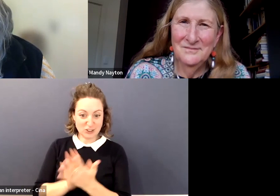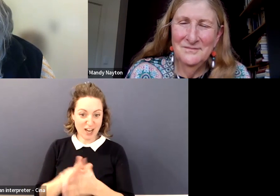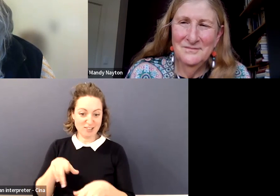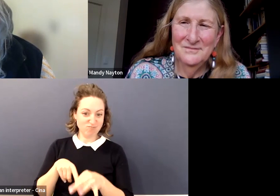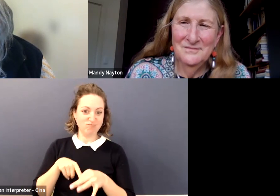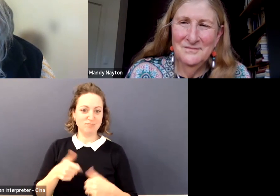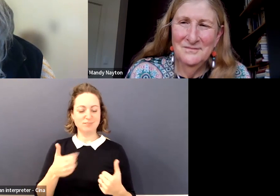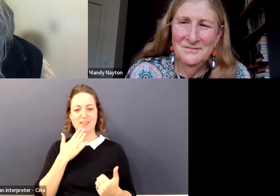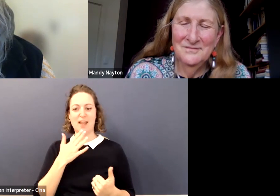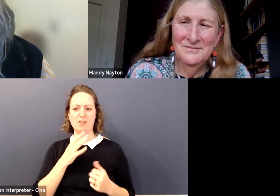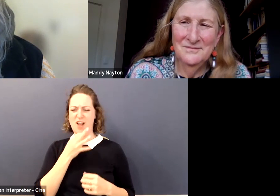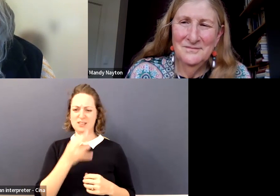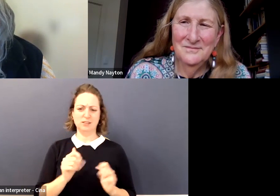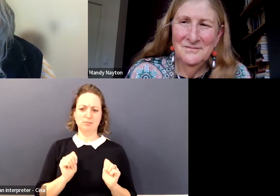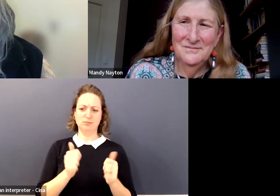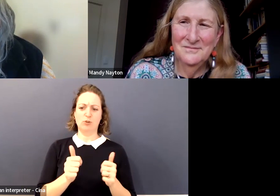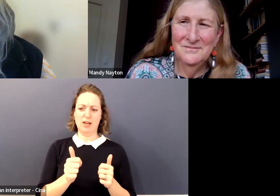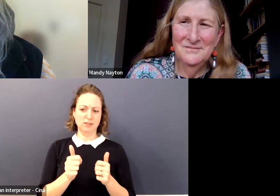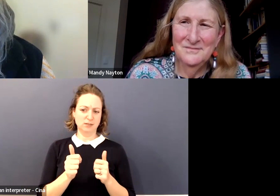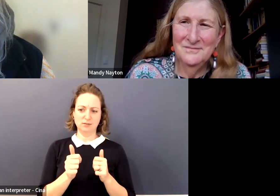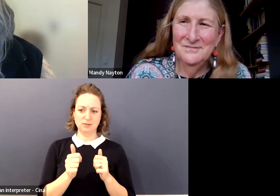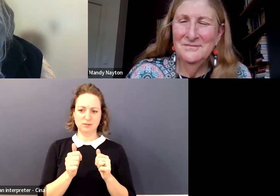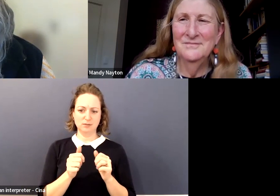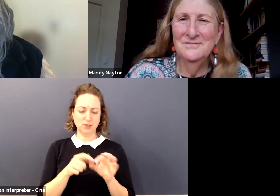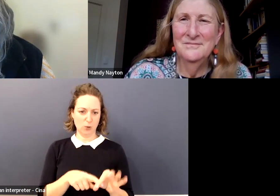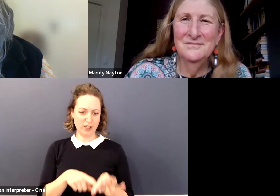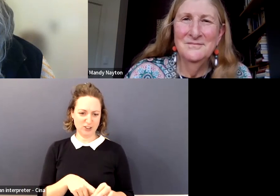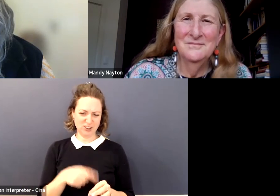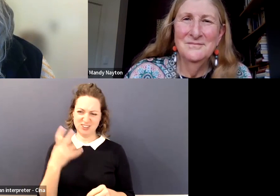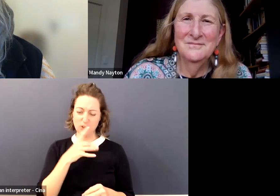for asking some really insightful questions that I'm sorry that we didn't get to. So,